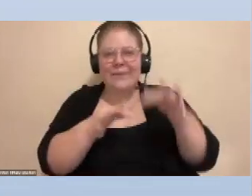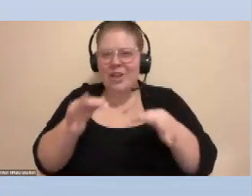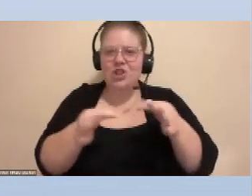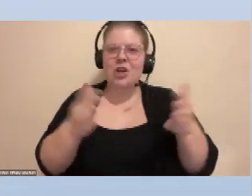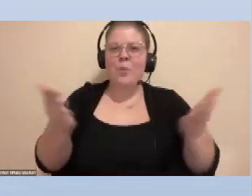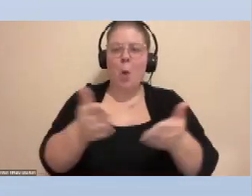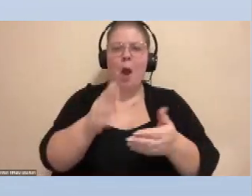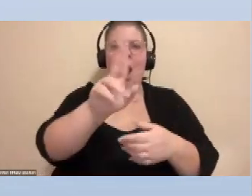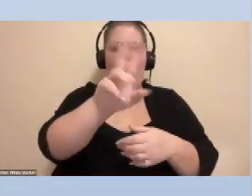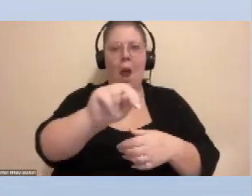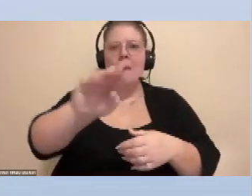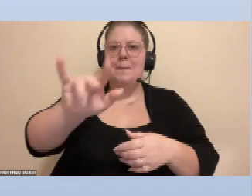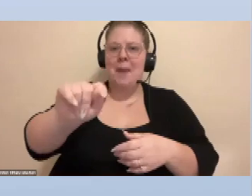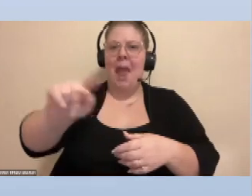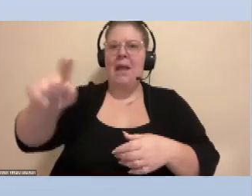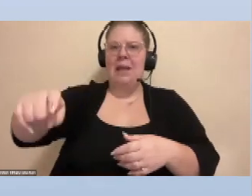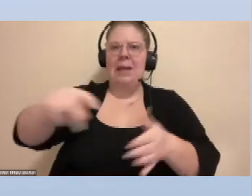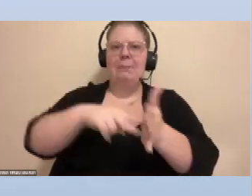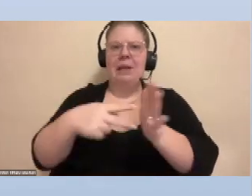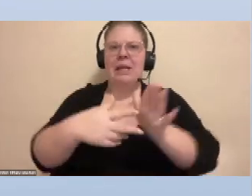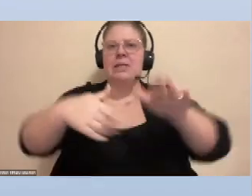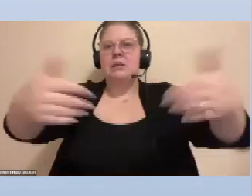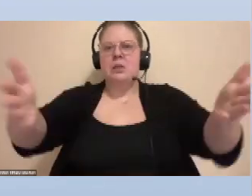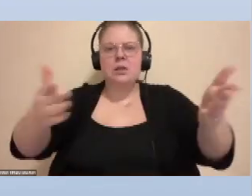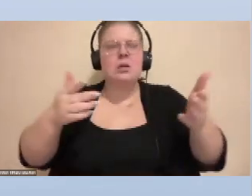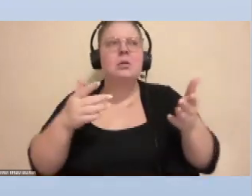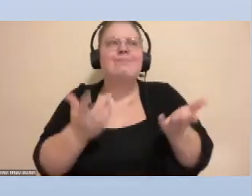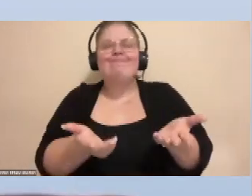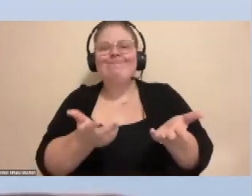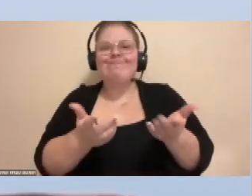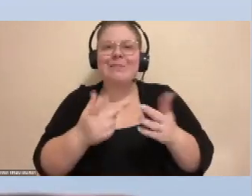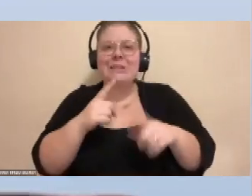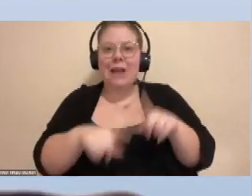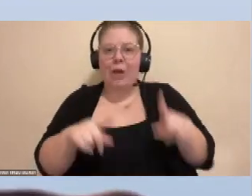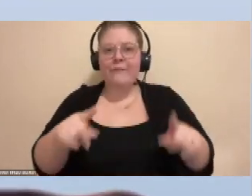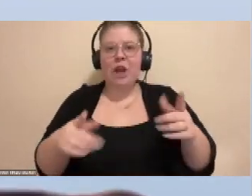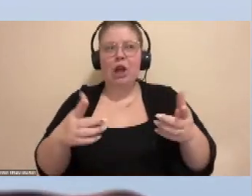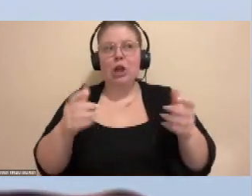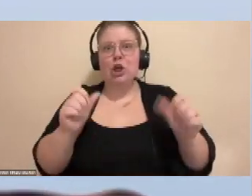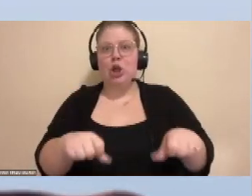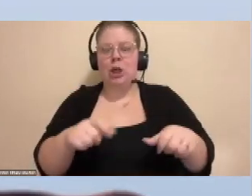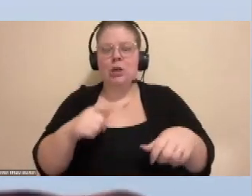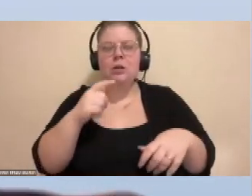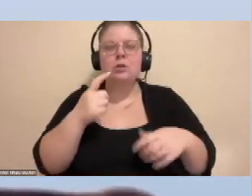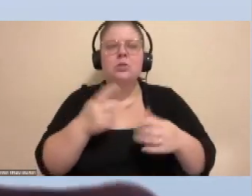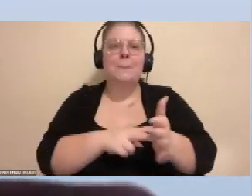is part of how the information and the data is provided. Until a service provider is found